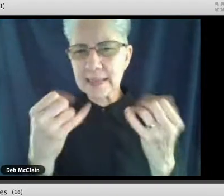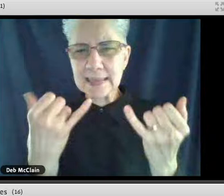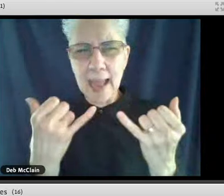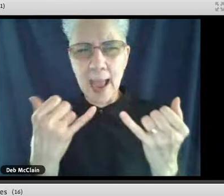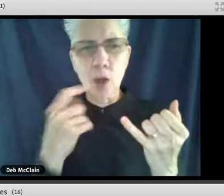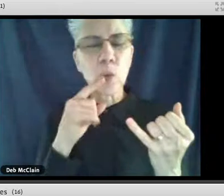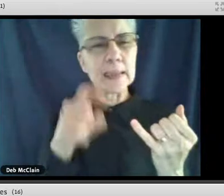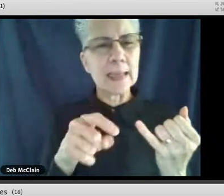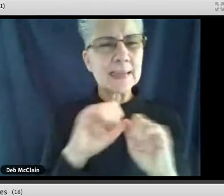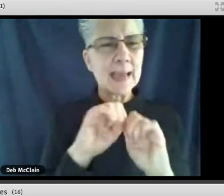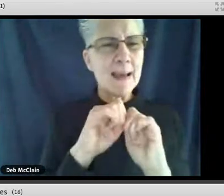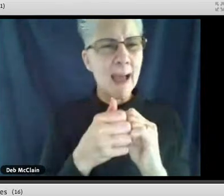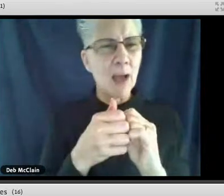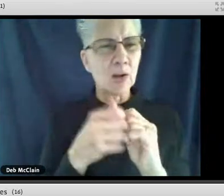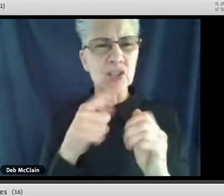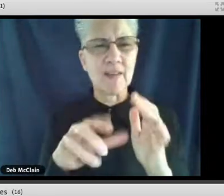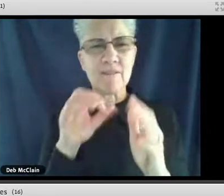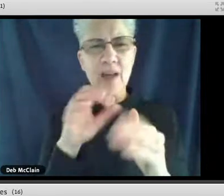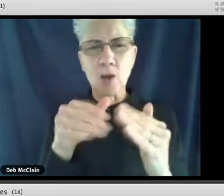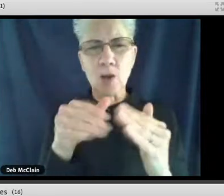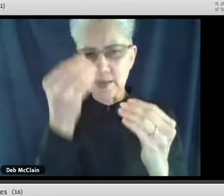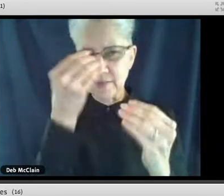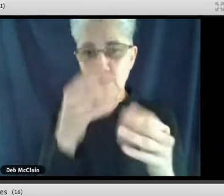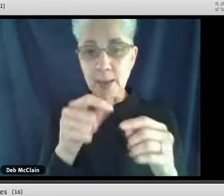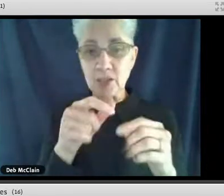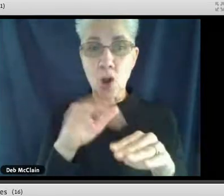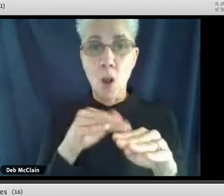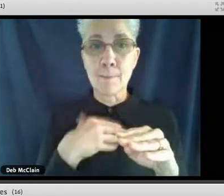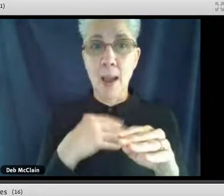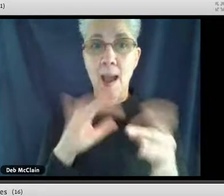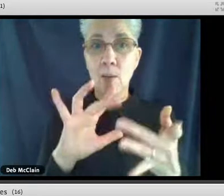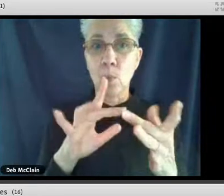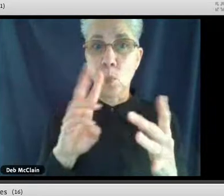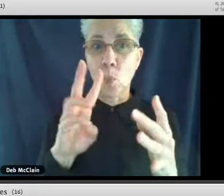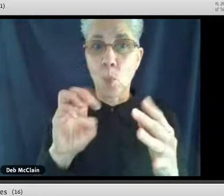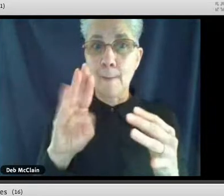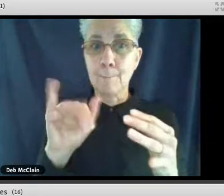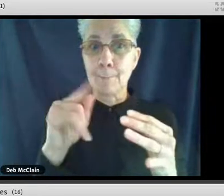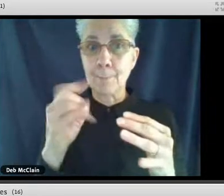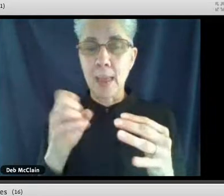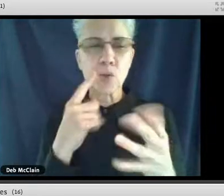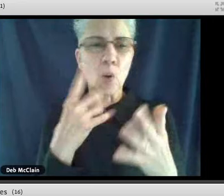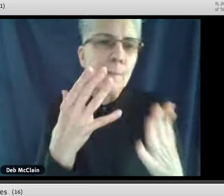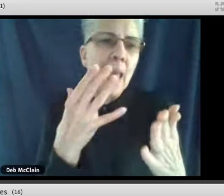How does she find all of this stuff on my page?" Or maybe she's... You know, your example